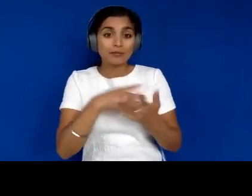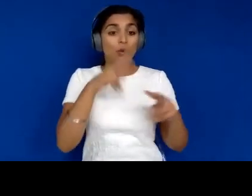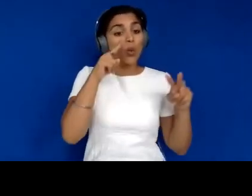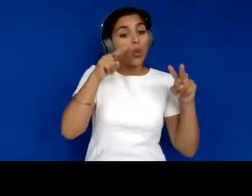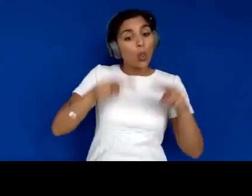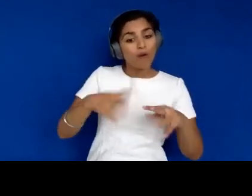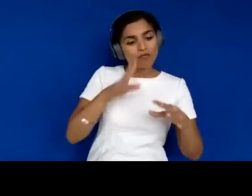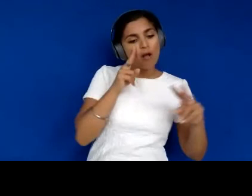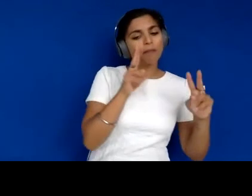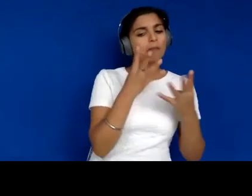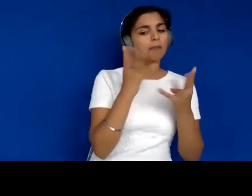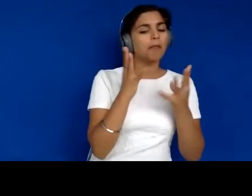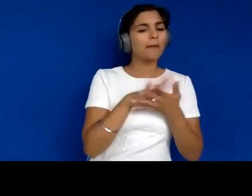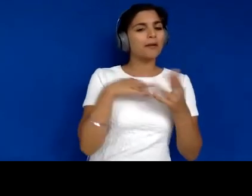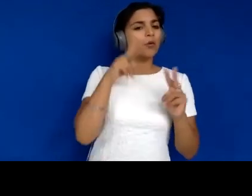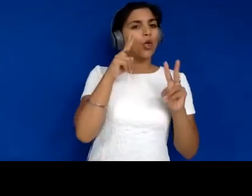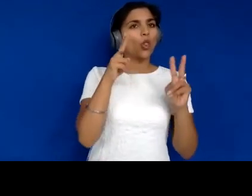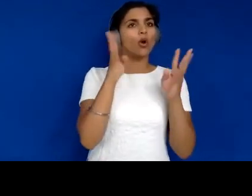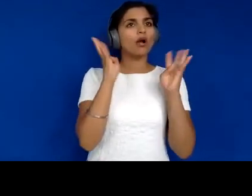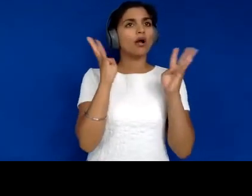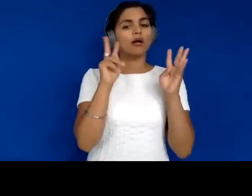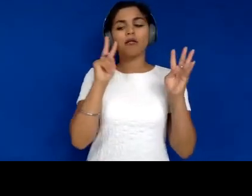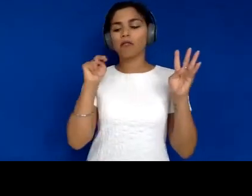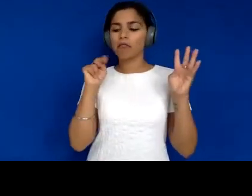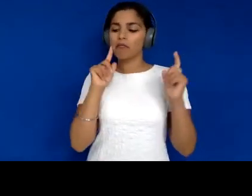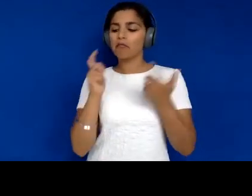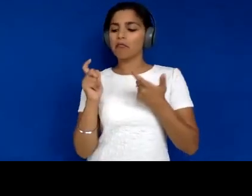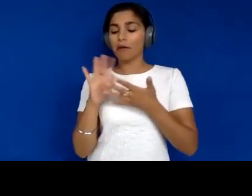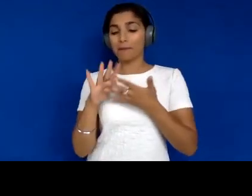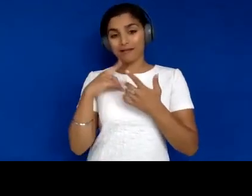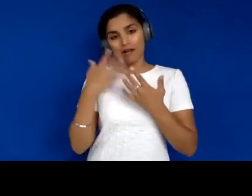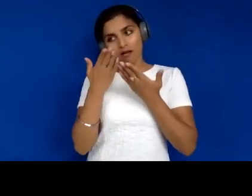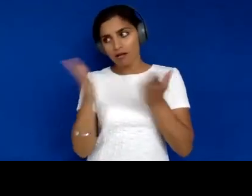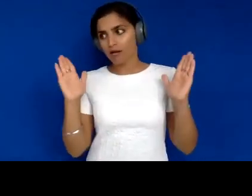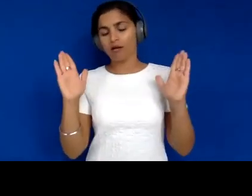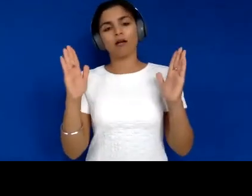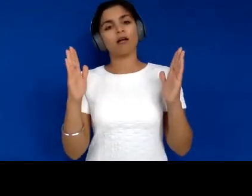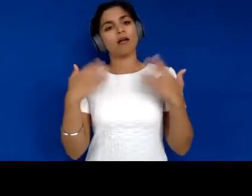its theory will be advantageous when studying capitalist subjectivities and